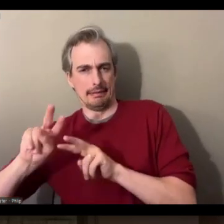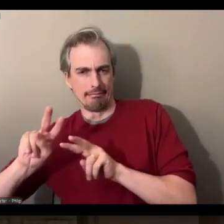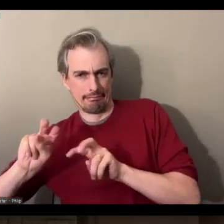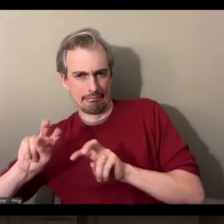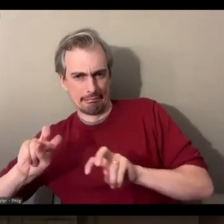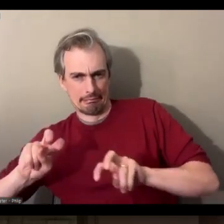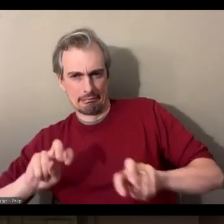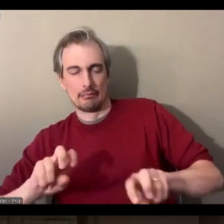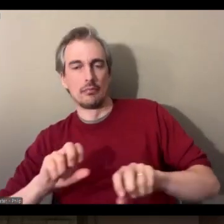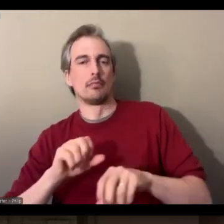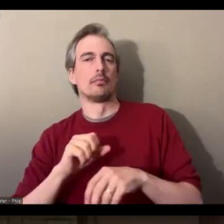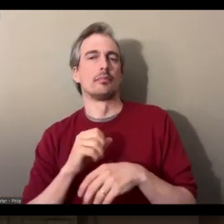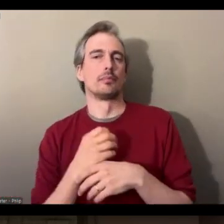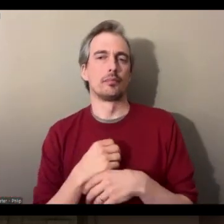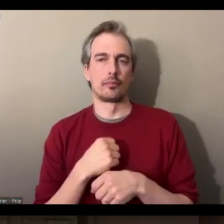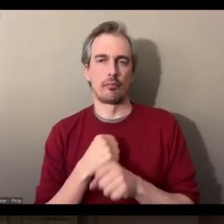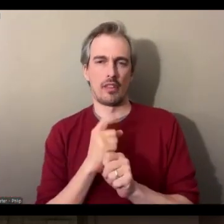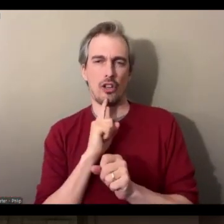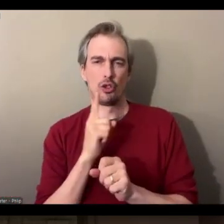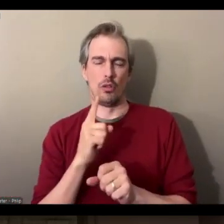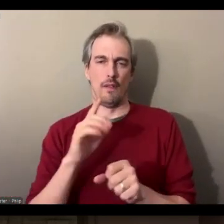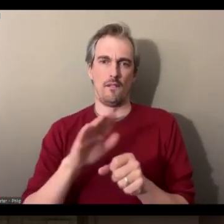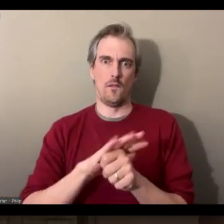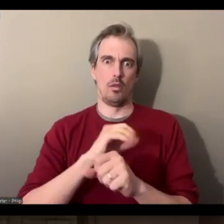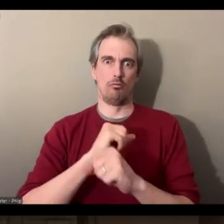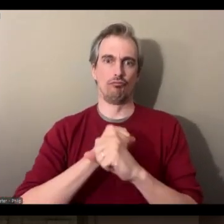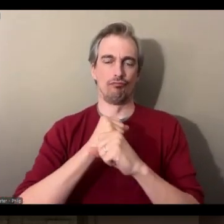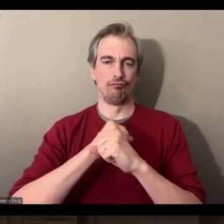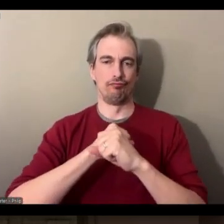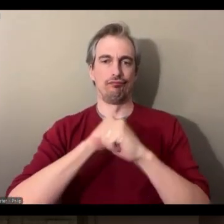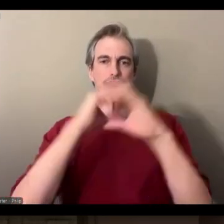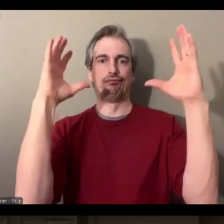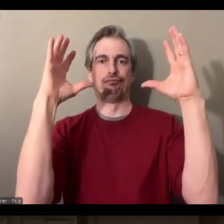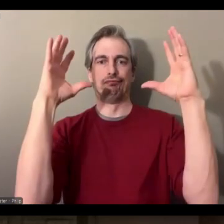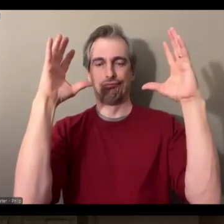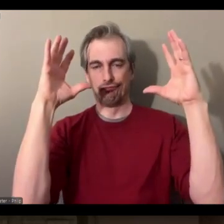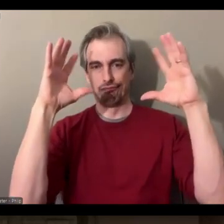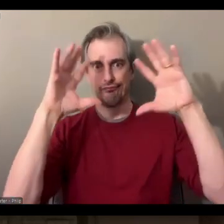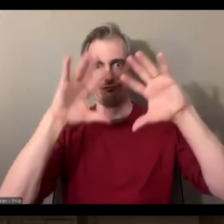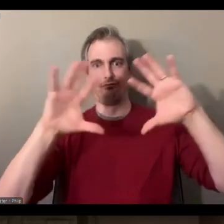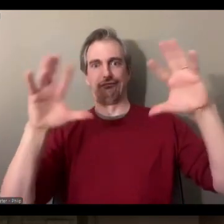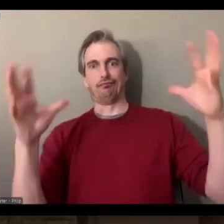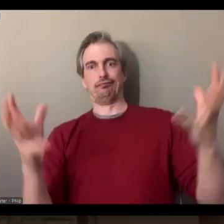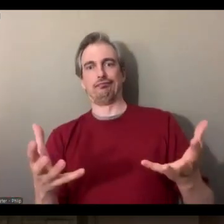that we are offering out to the world. I wish I could say that... You know... You should just